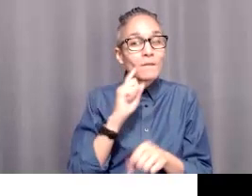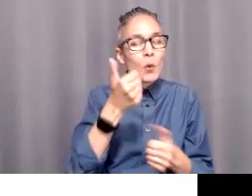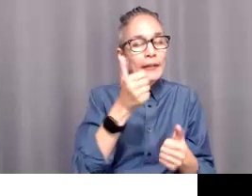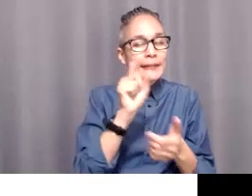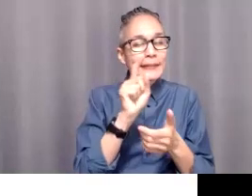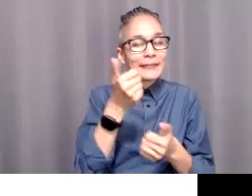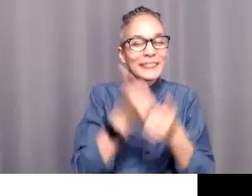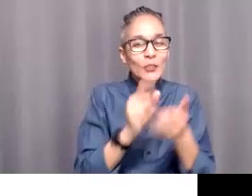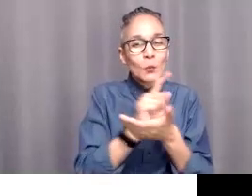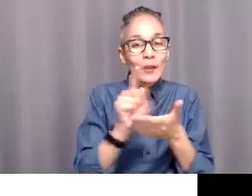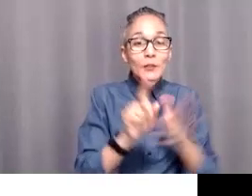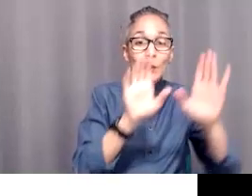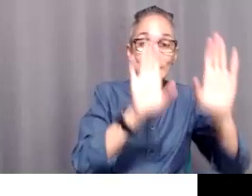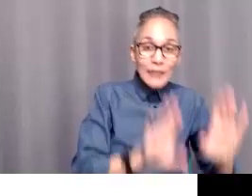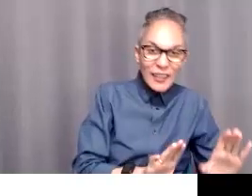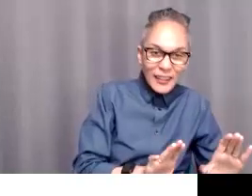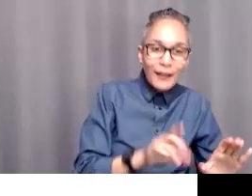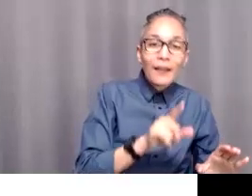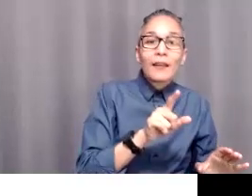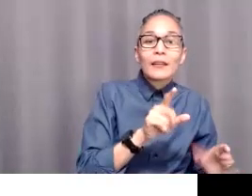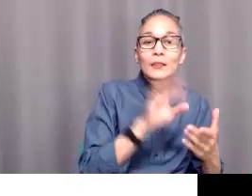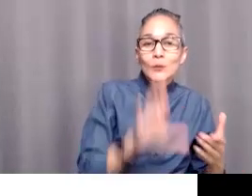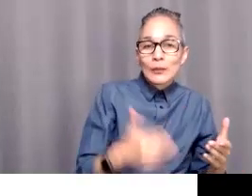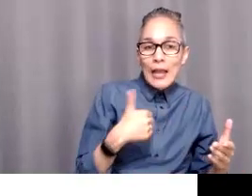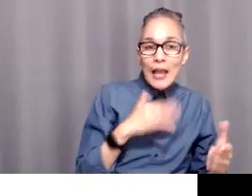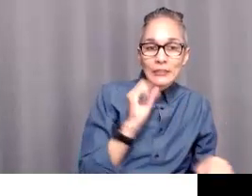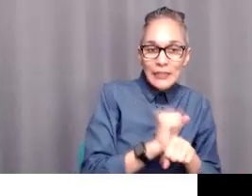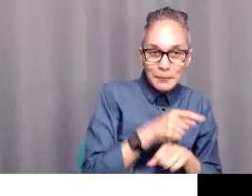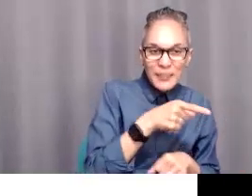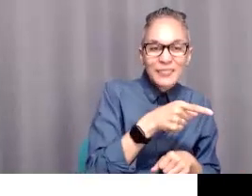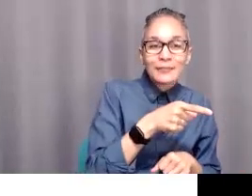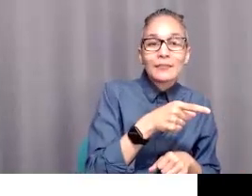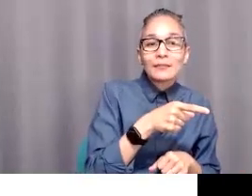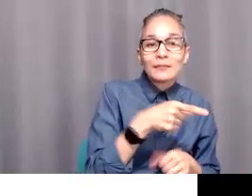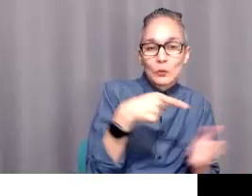So each Sunday the students do an assignment due Sunday evening.